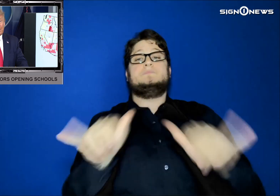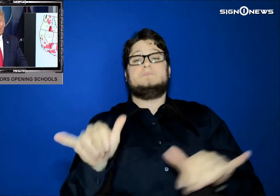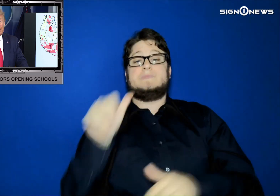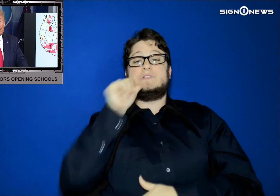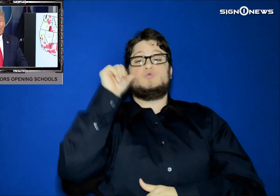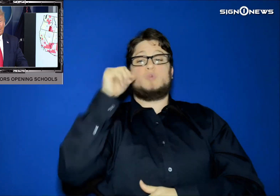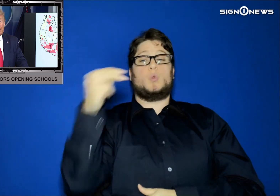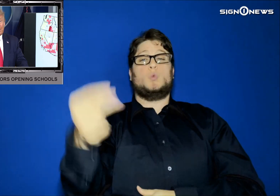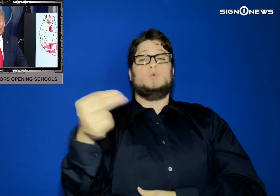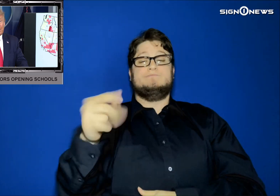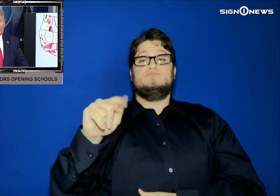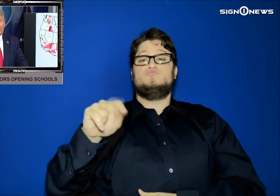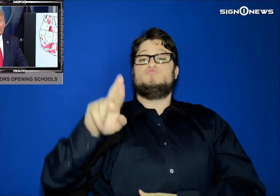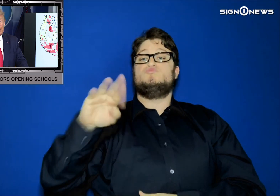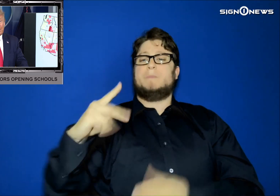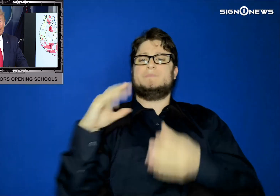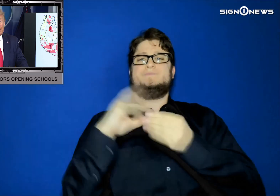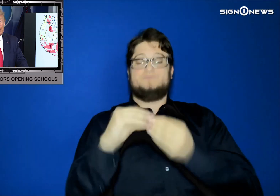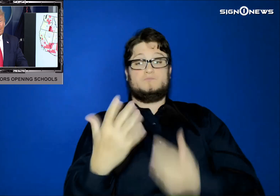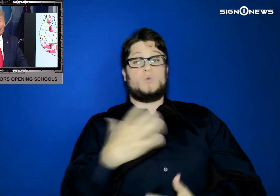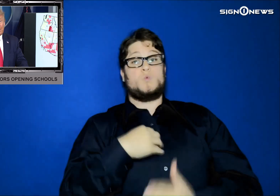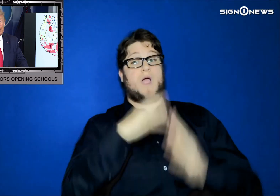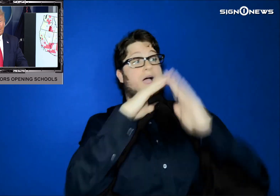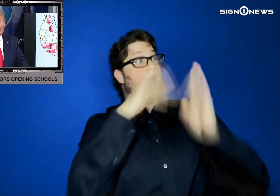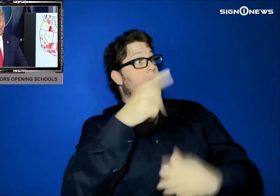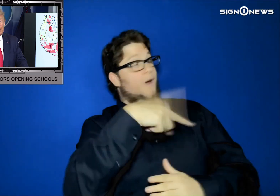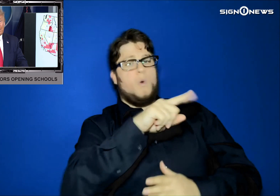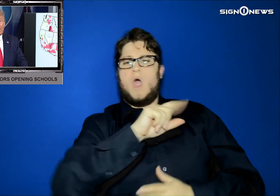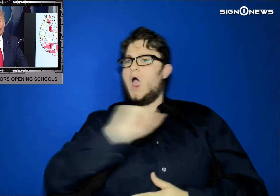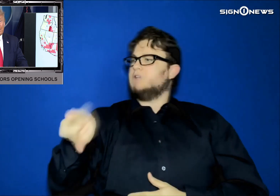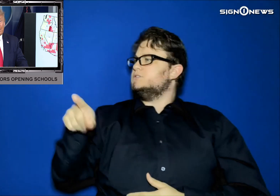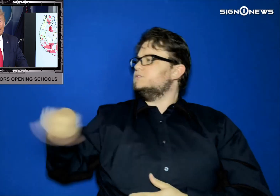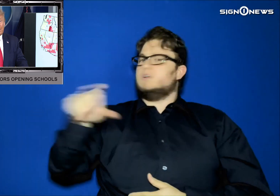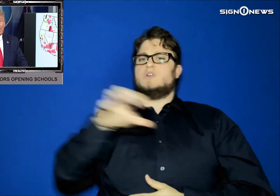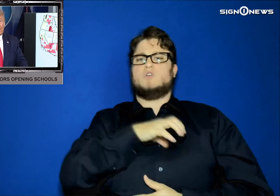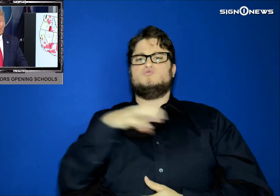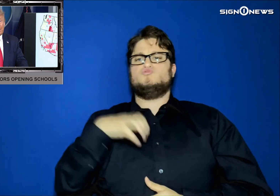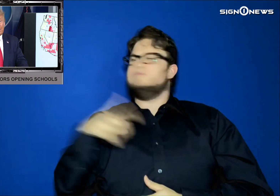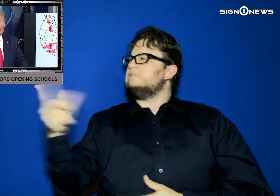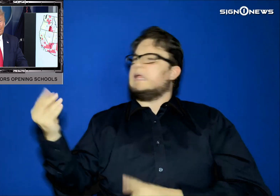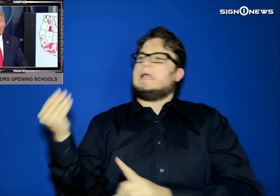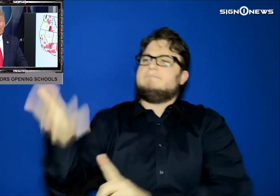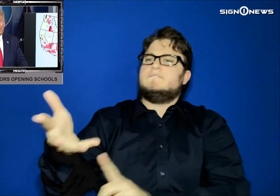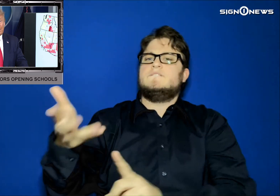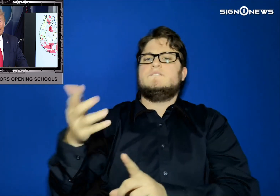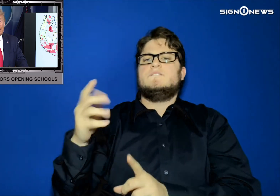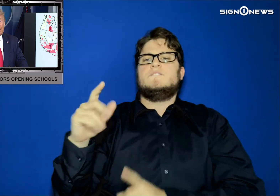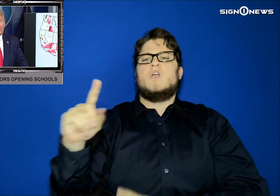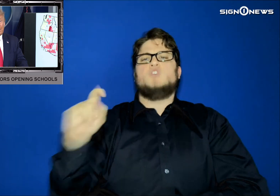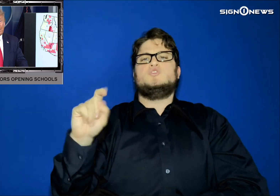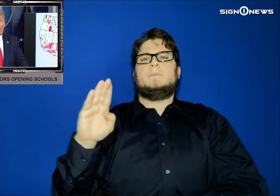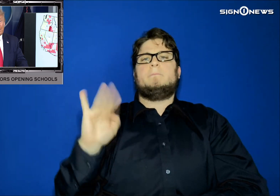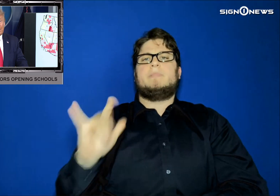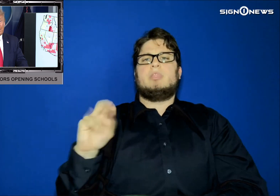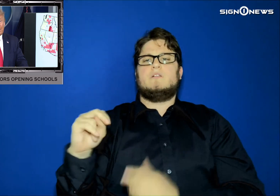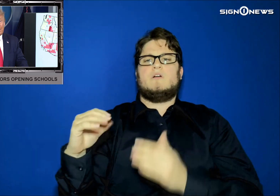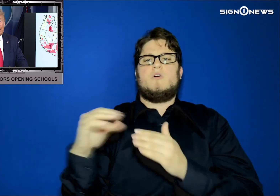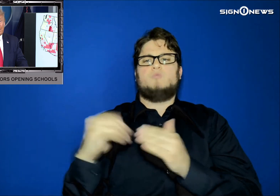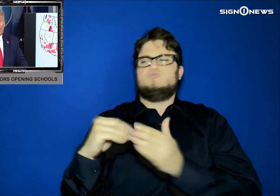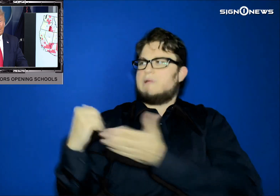Meanwhile Thursday Trump said the White House asked Congress to provide more than 100 billion